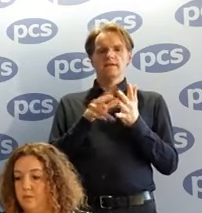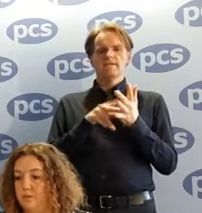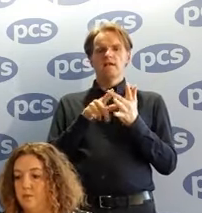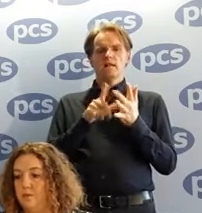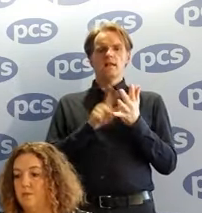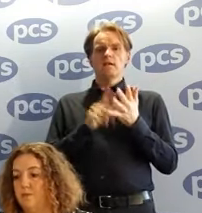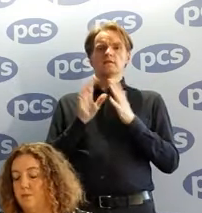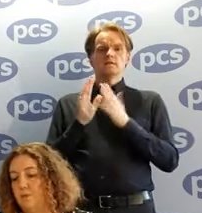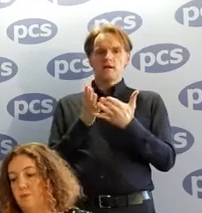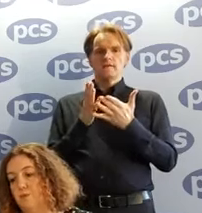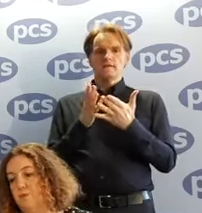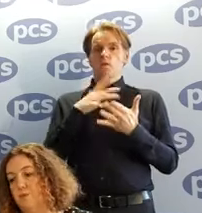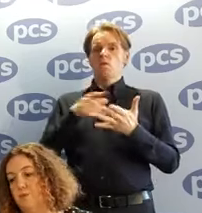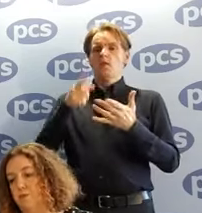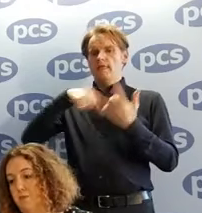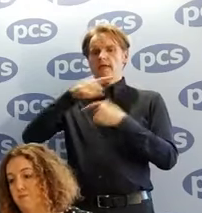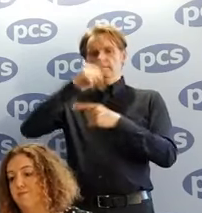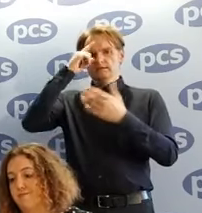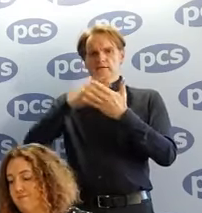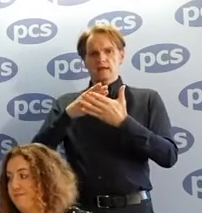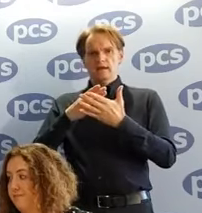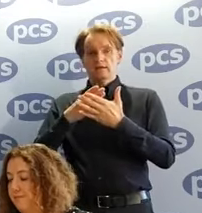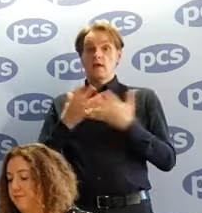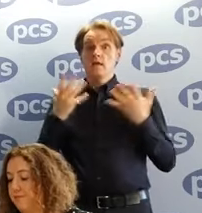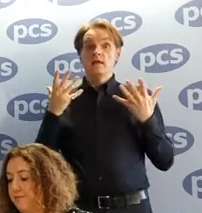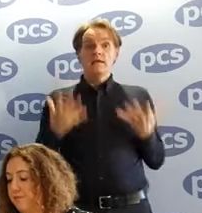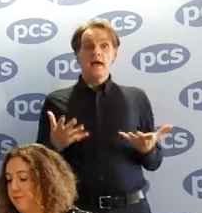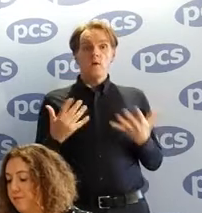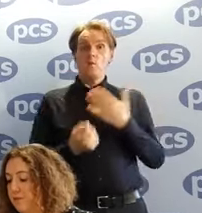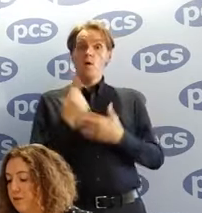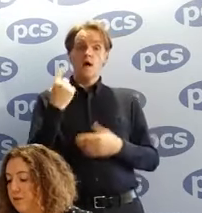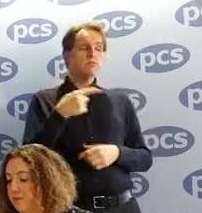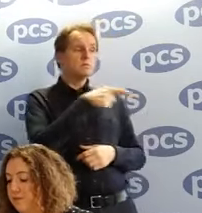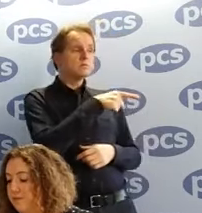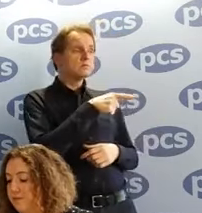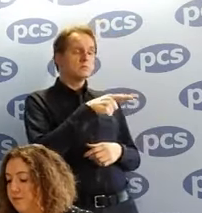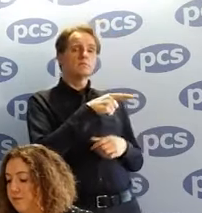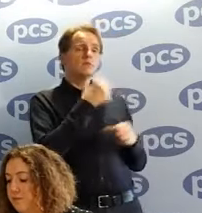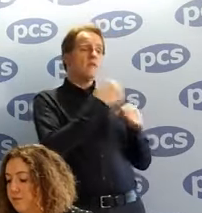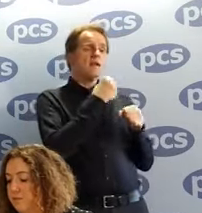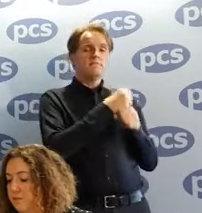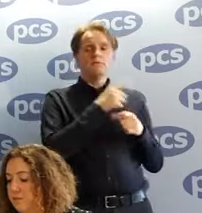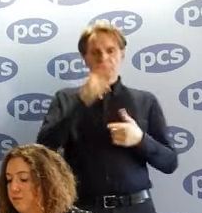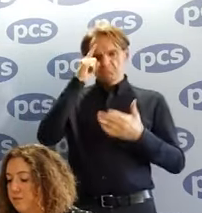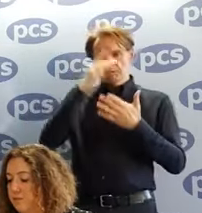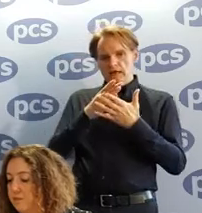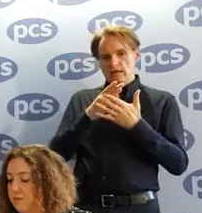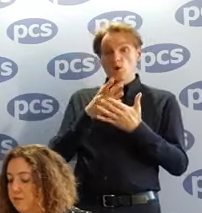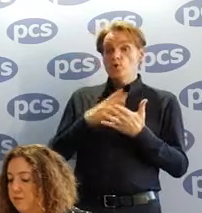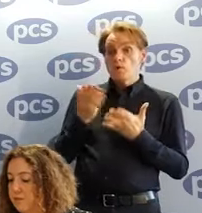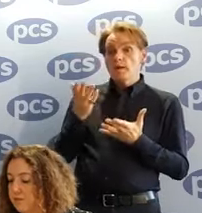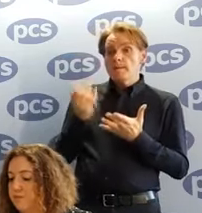things up, or we have to accept job cuts, which is what the civil service approach is - which is if you want pay rises it's got to come out of